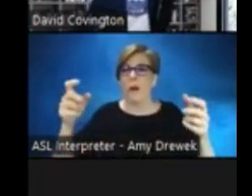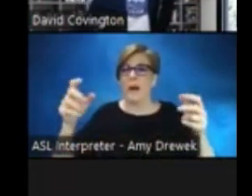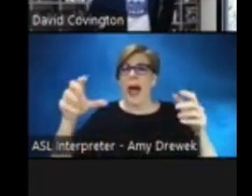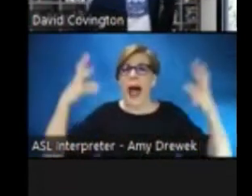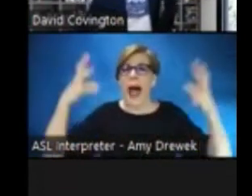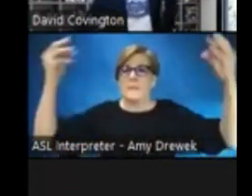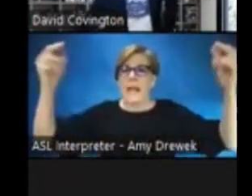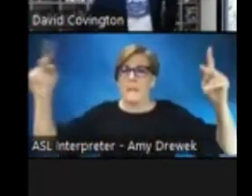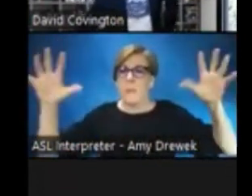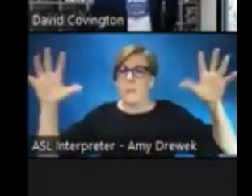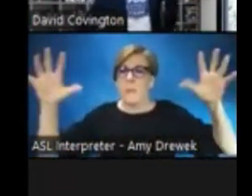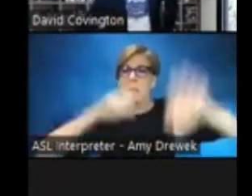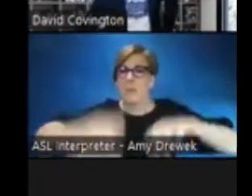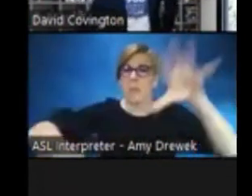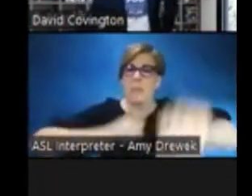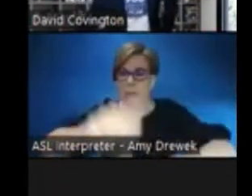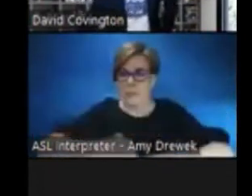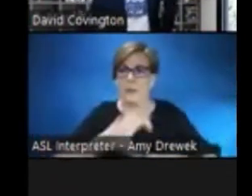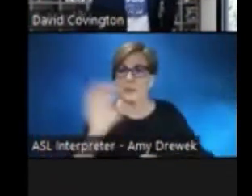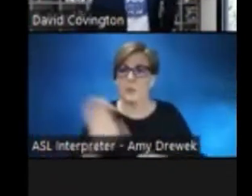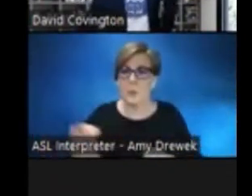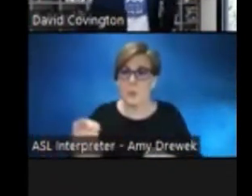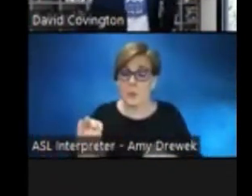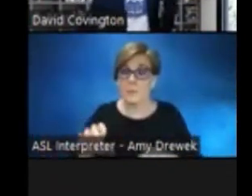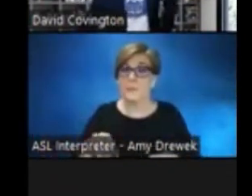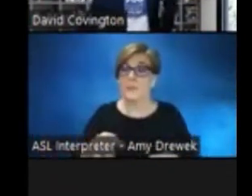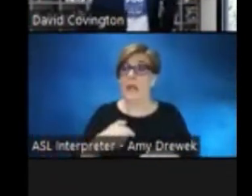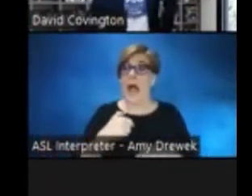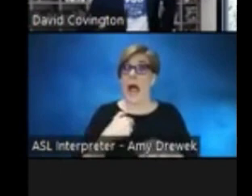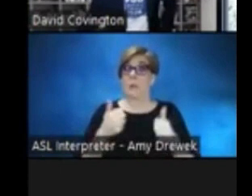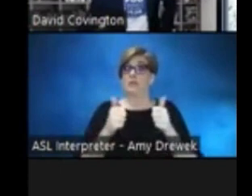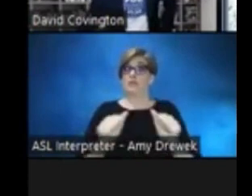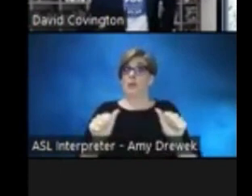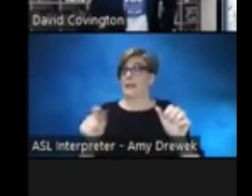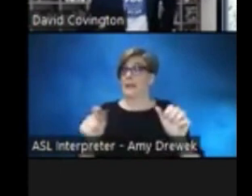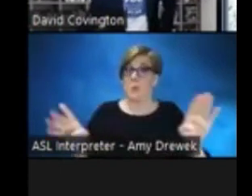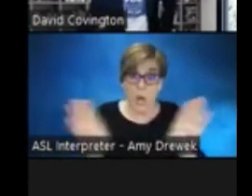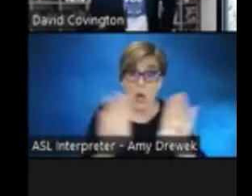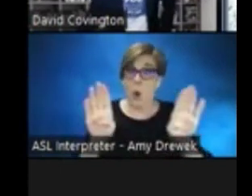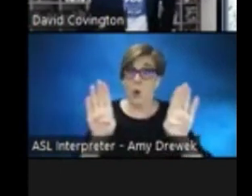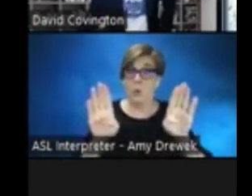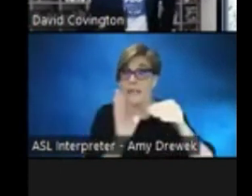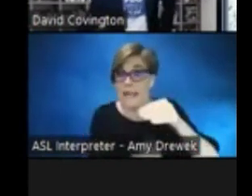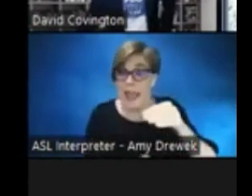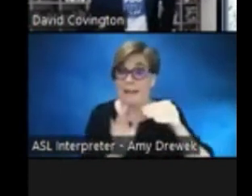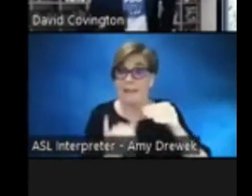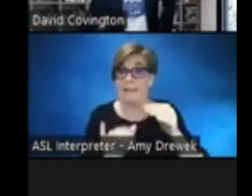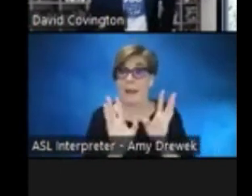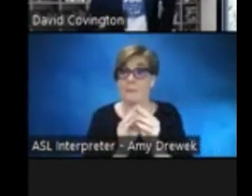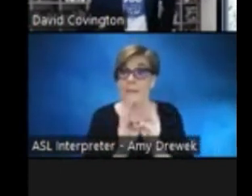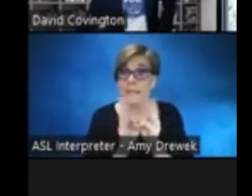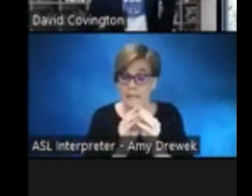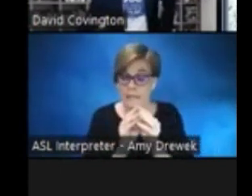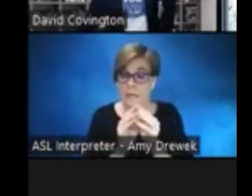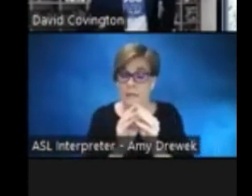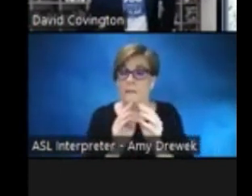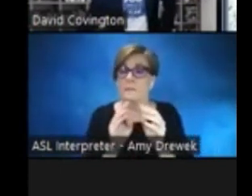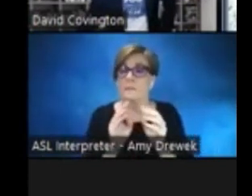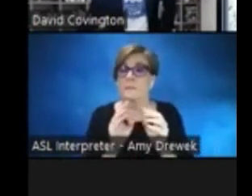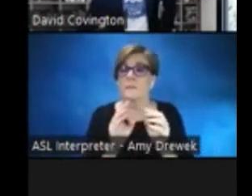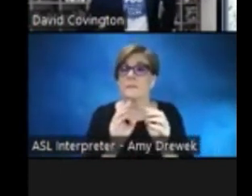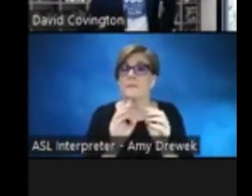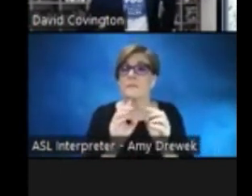IN MY ATTEMPT TO CLOSE AND END THE MEETING, I OPENED UP THE VULNERABILITY